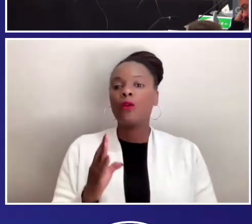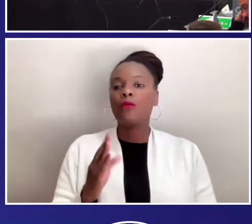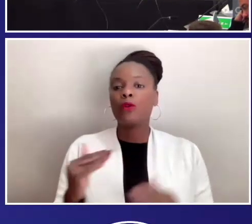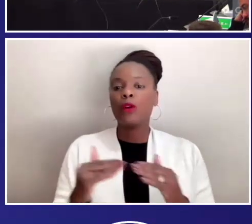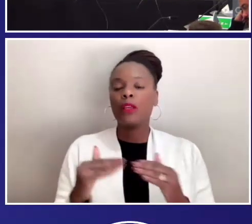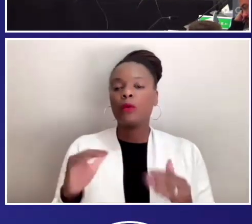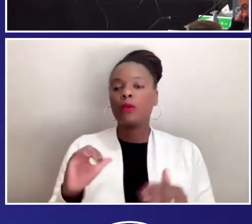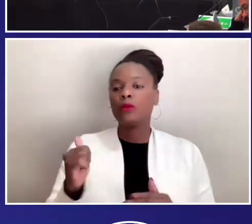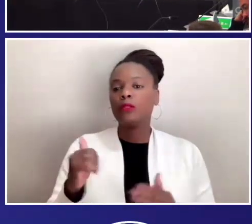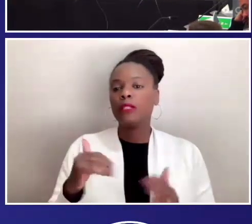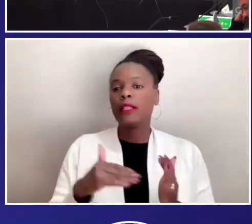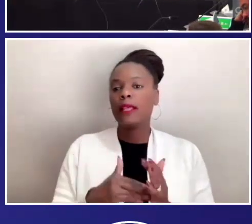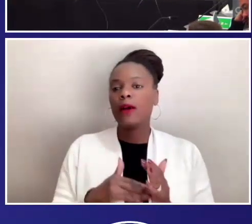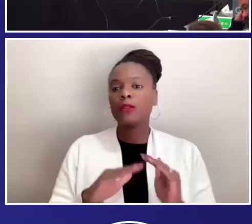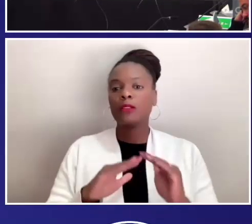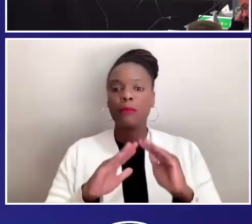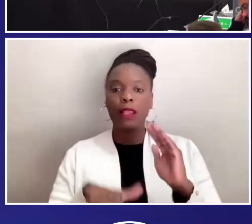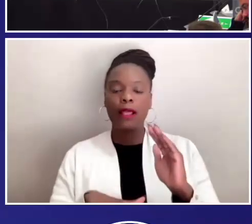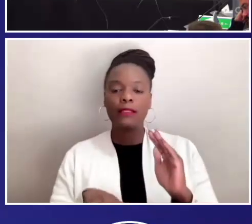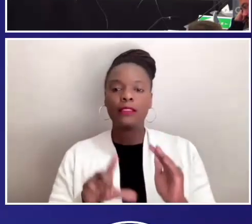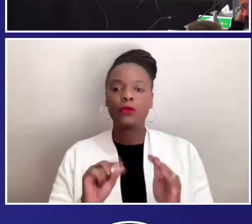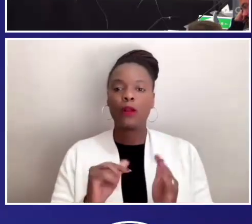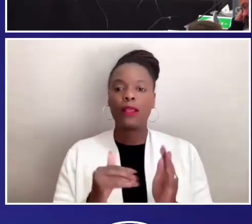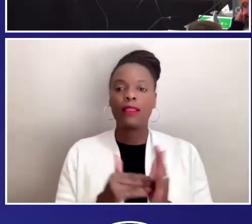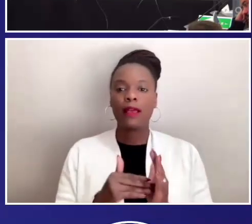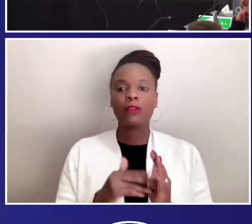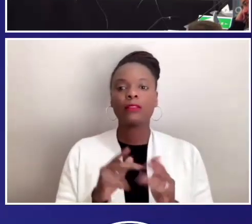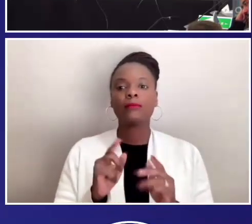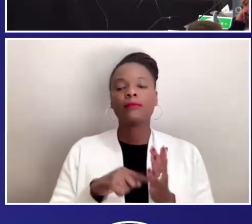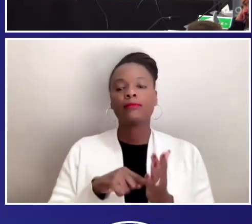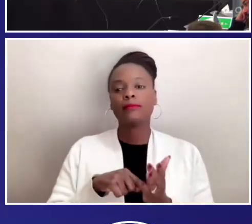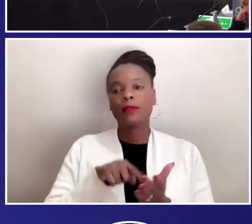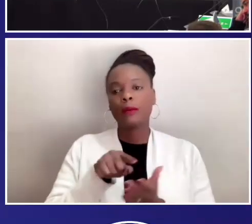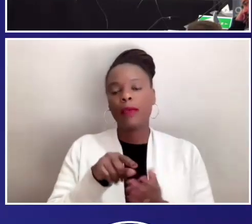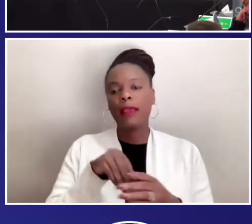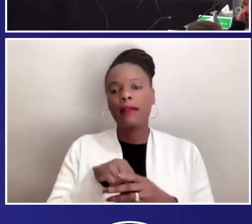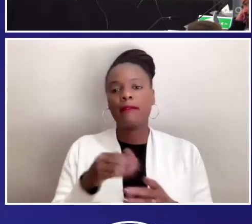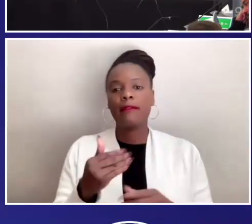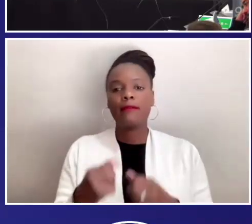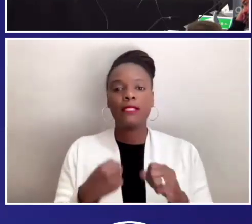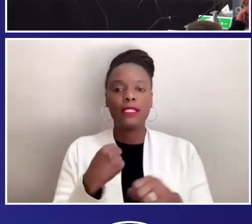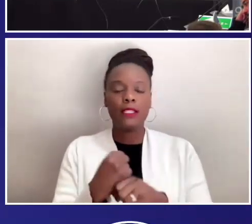(c), greater than or equal to $20,000, but less than $40,000, the borrower must repay the loans within 20